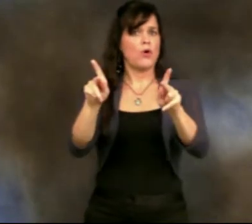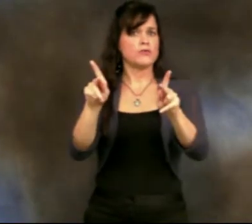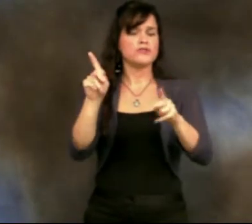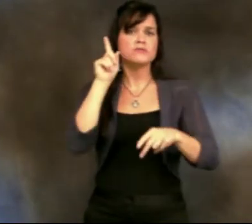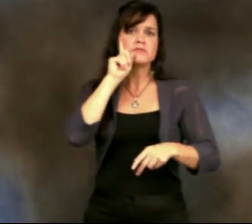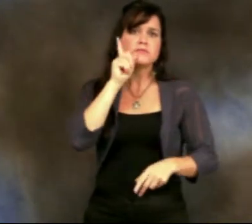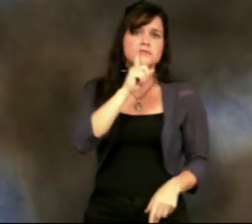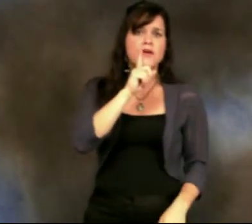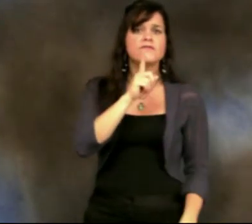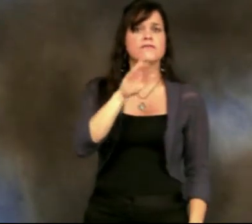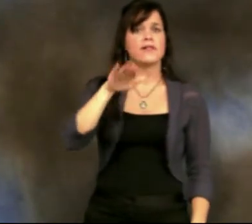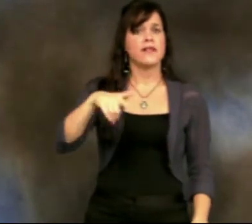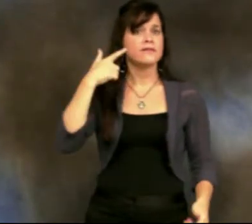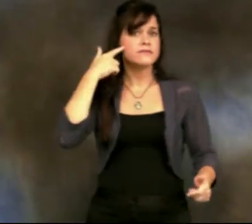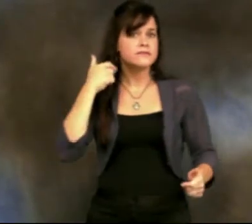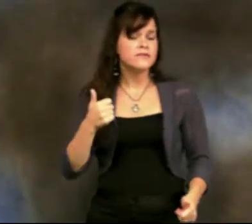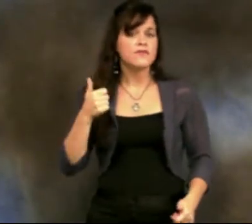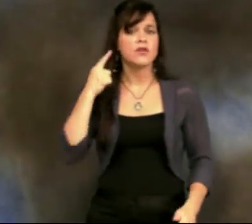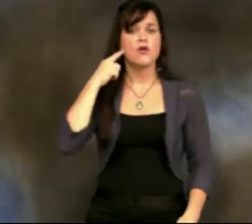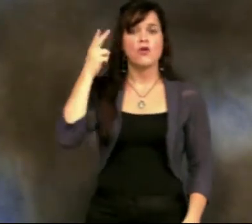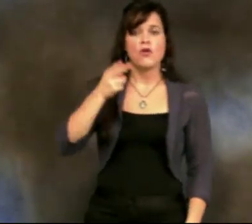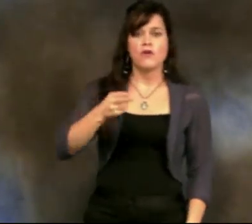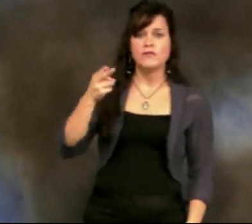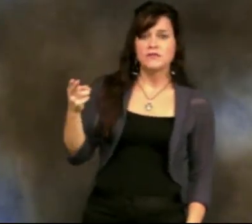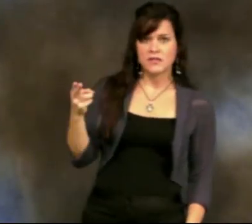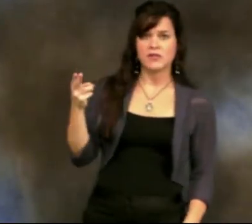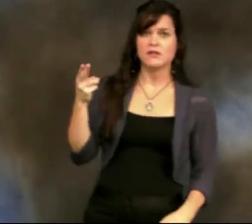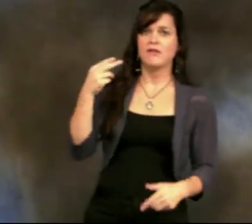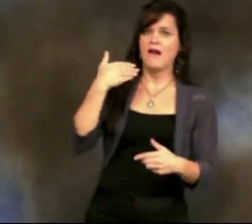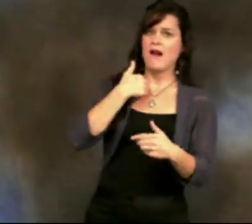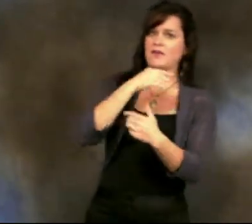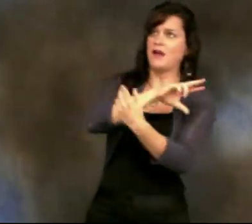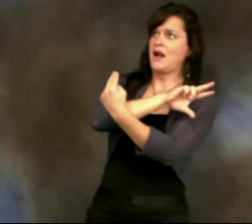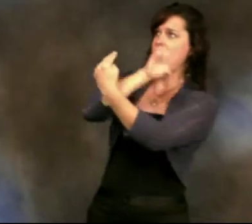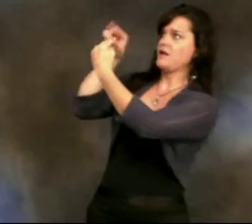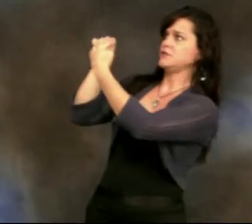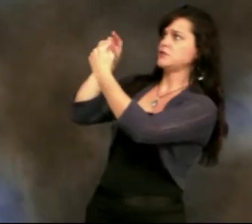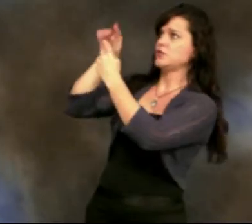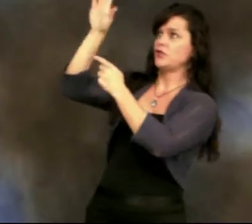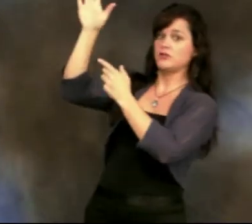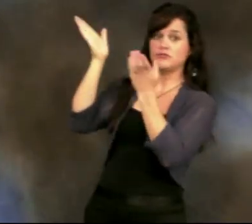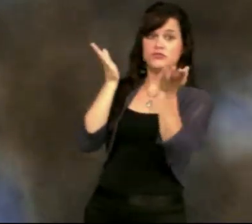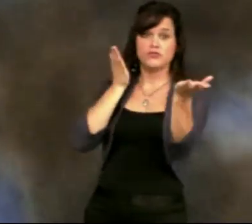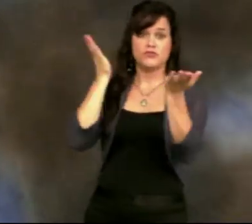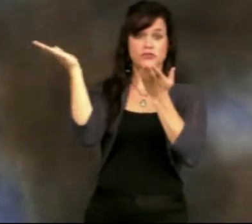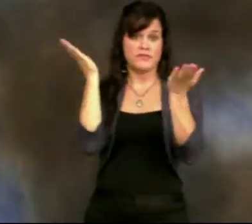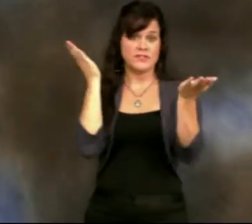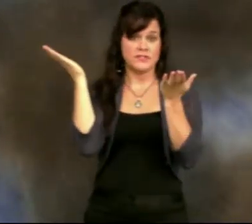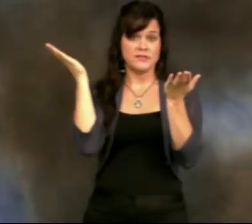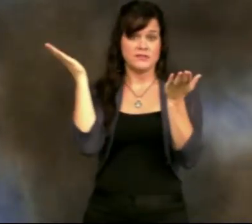services including FM systems, interpreters, and CART services. However, communication